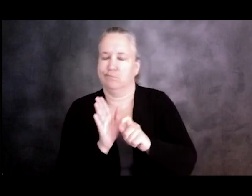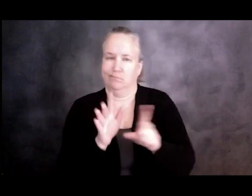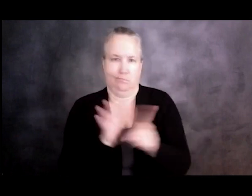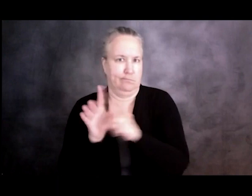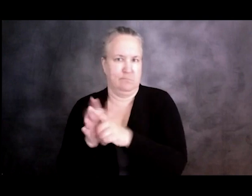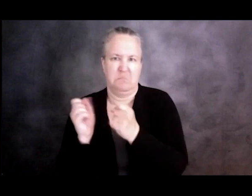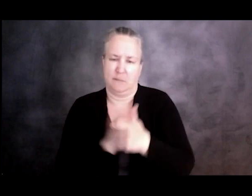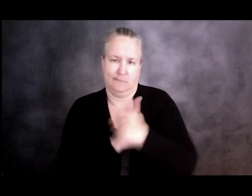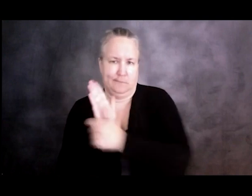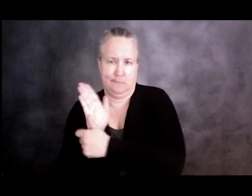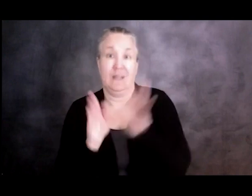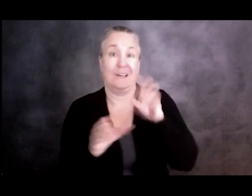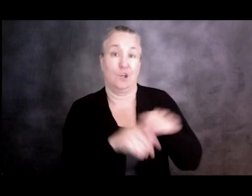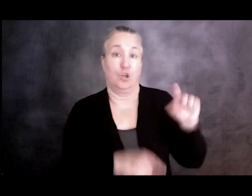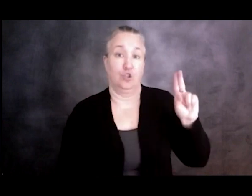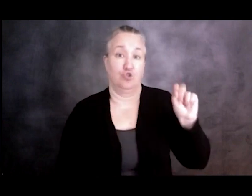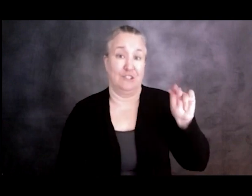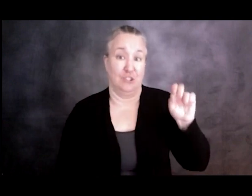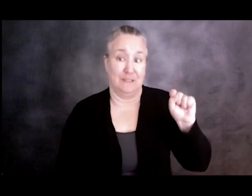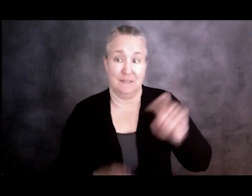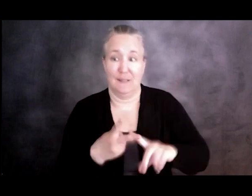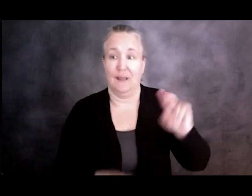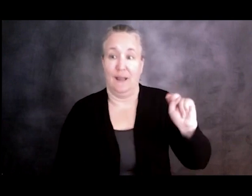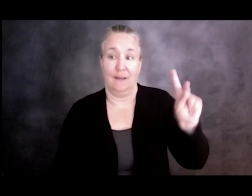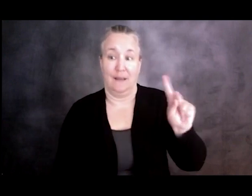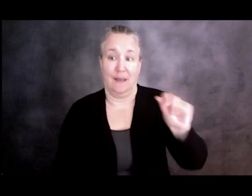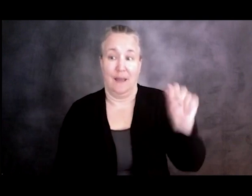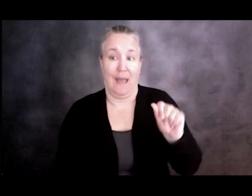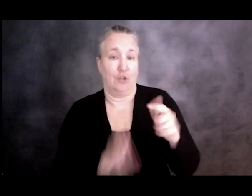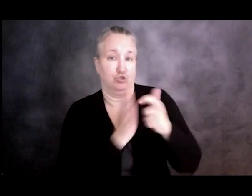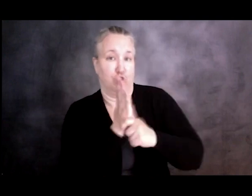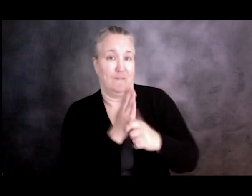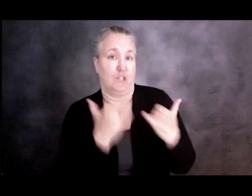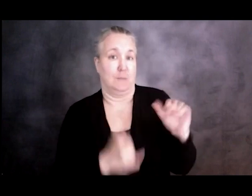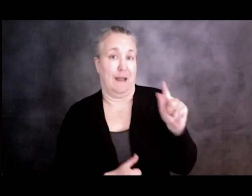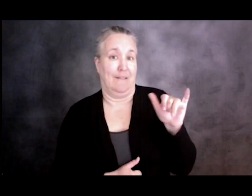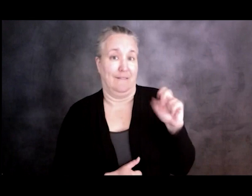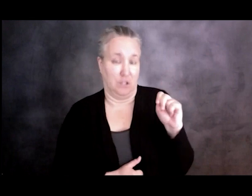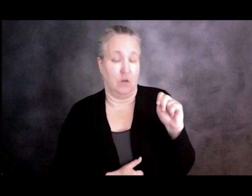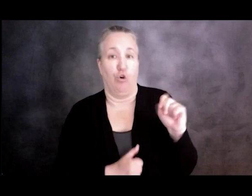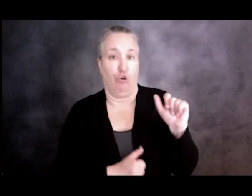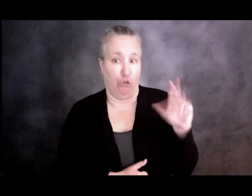including Transitions, NKA Journal of Contemporary African Art, The Atlantic, and African Lives.